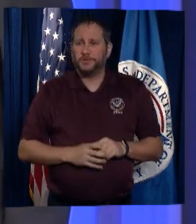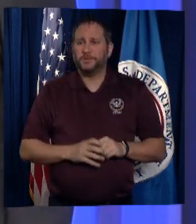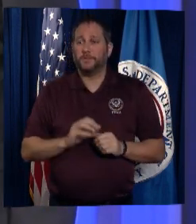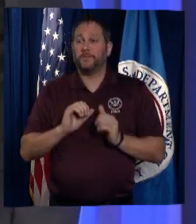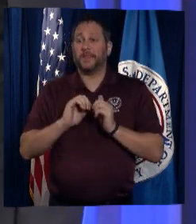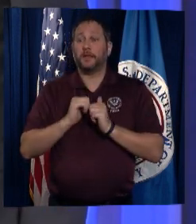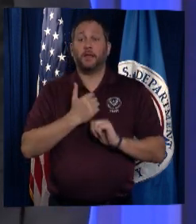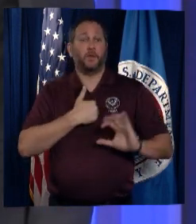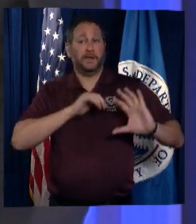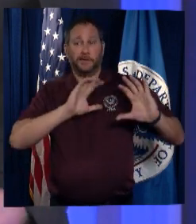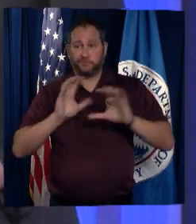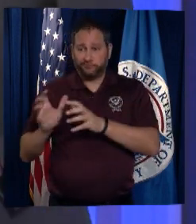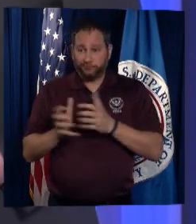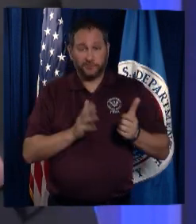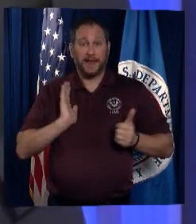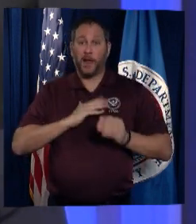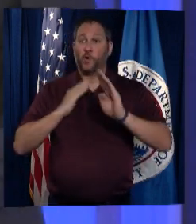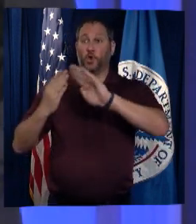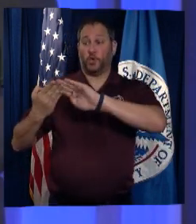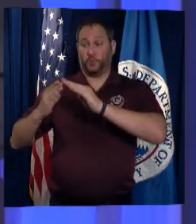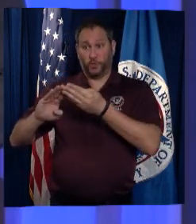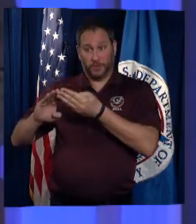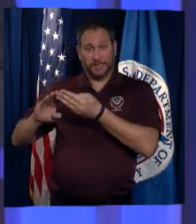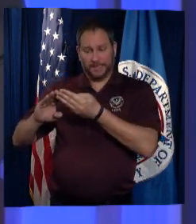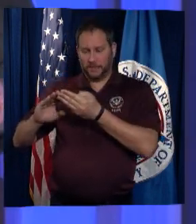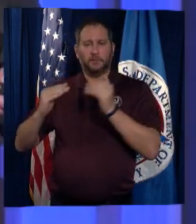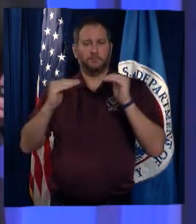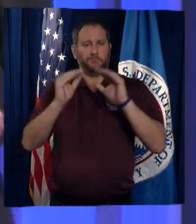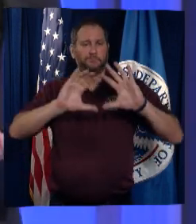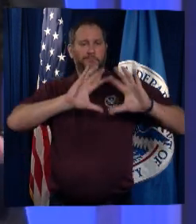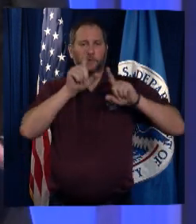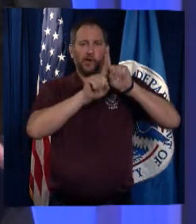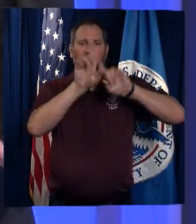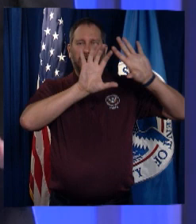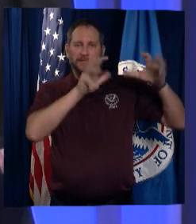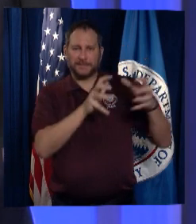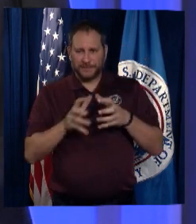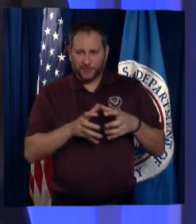Star. But even the North Star does not connect with every constellation. And